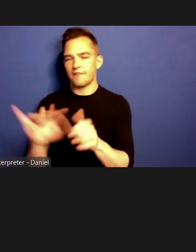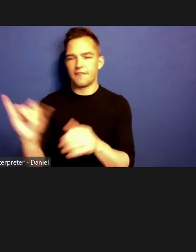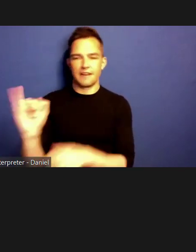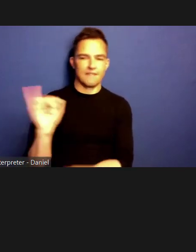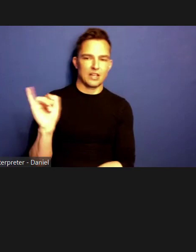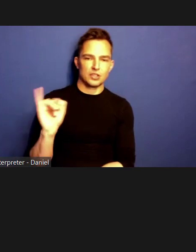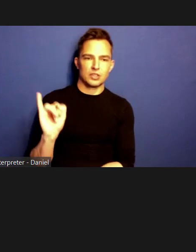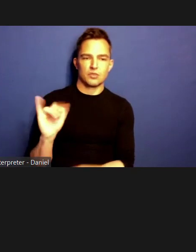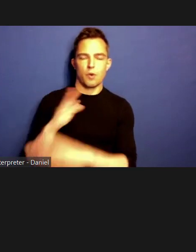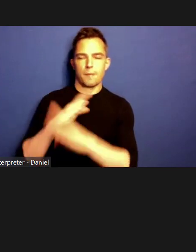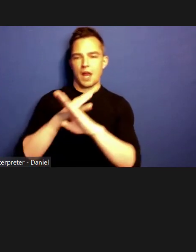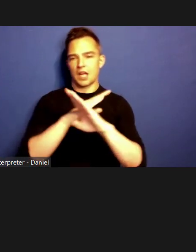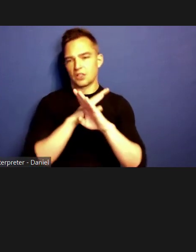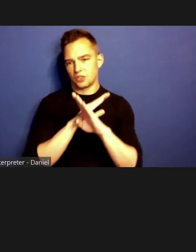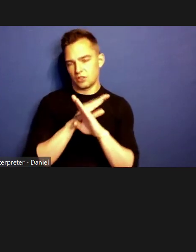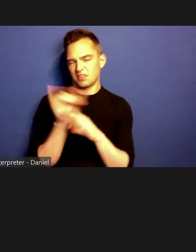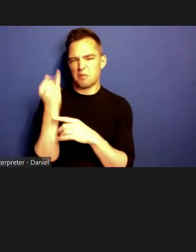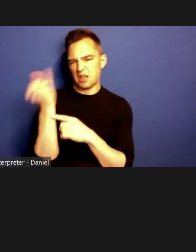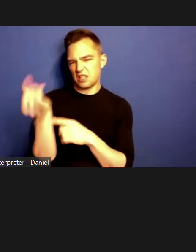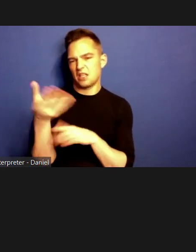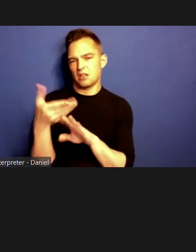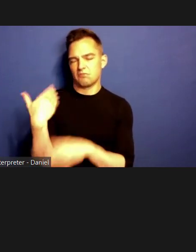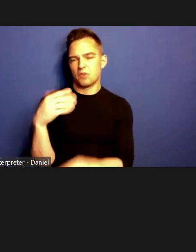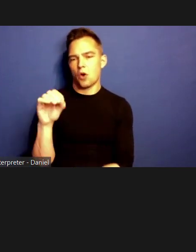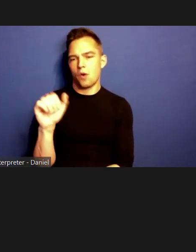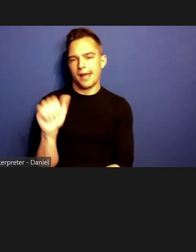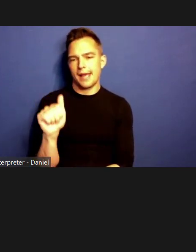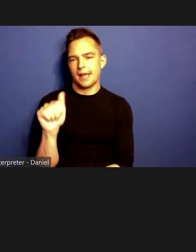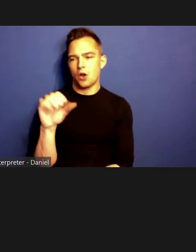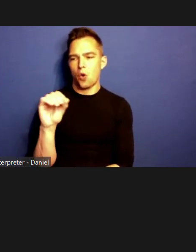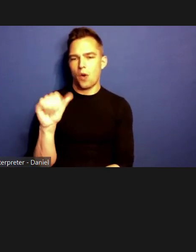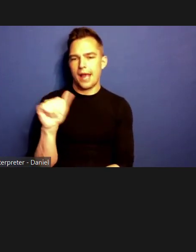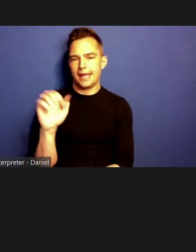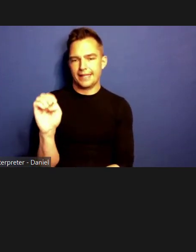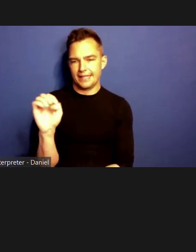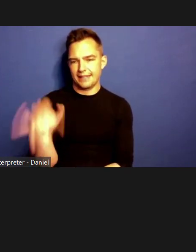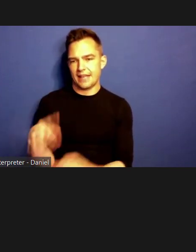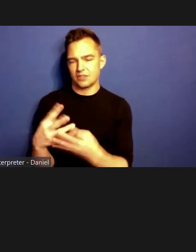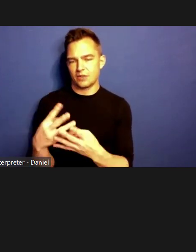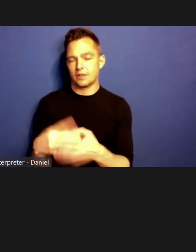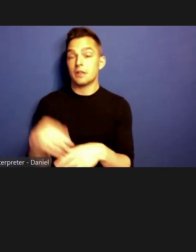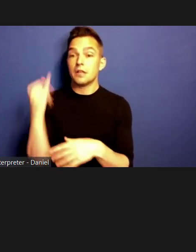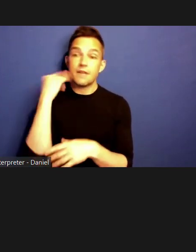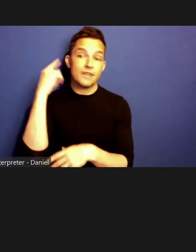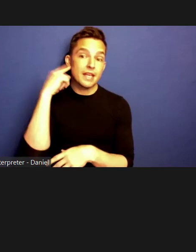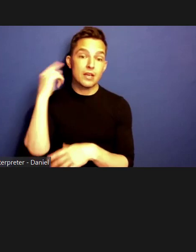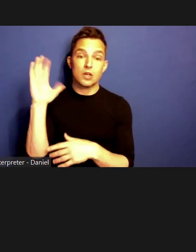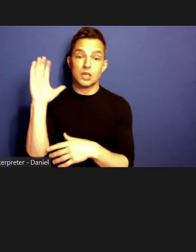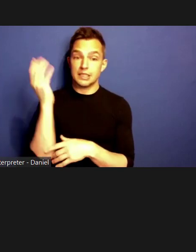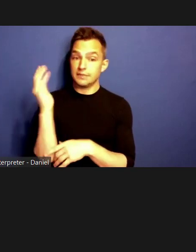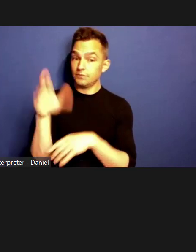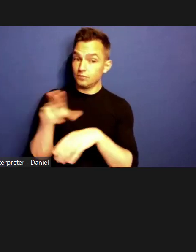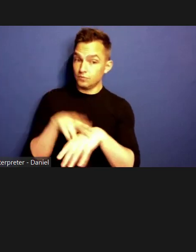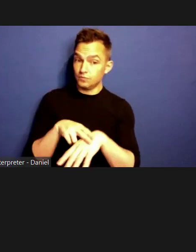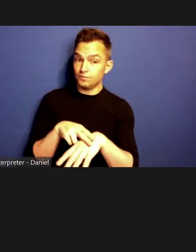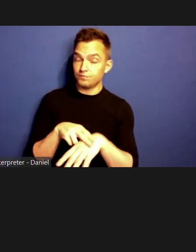infection or blockage just like we did prior to doing OAE screening. If the ear appears normal then the screener is going to instruct